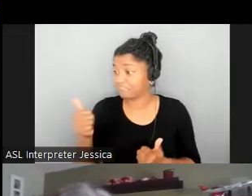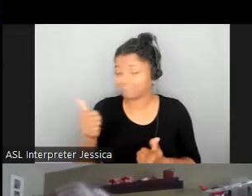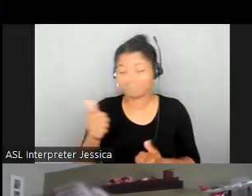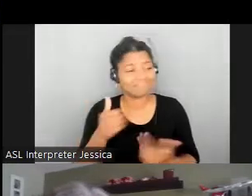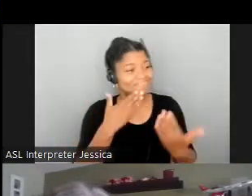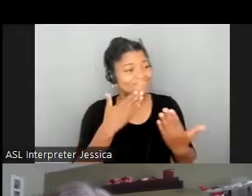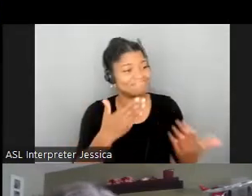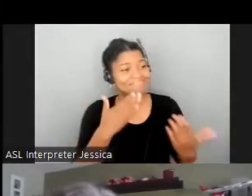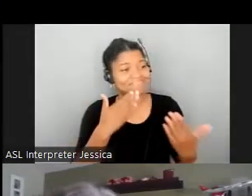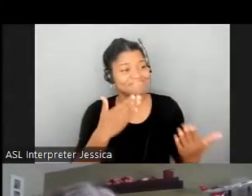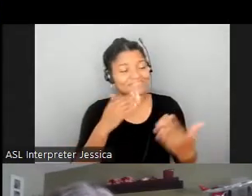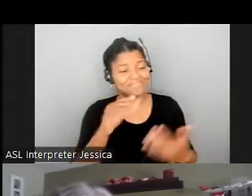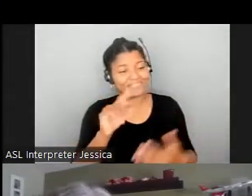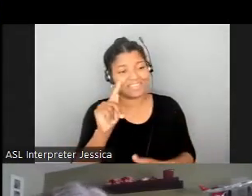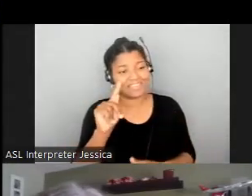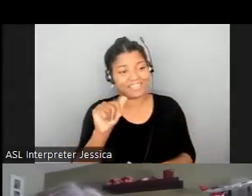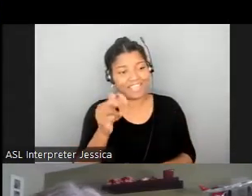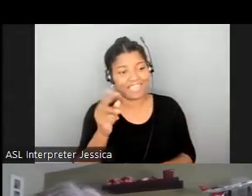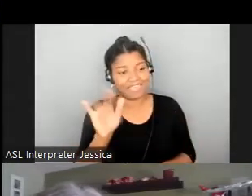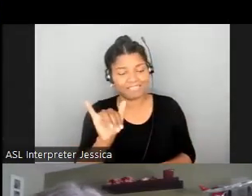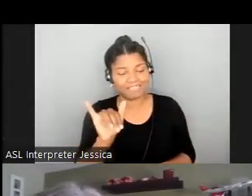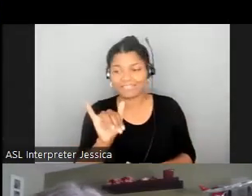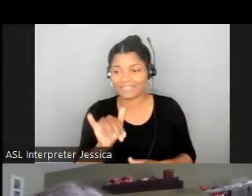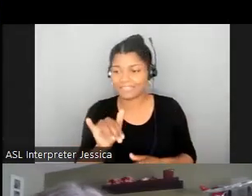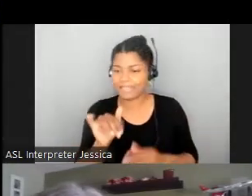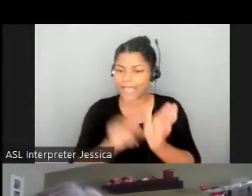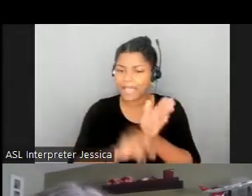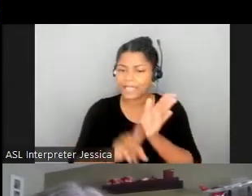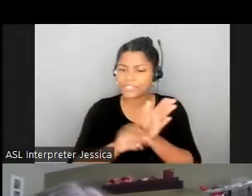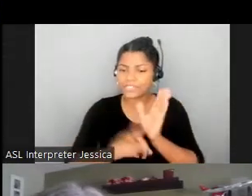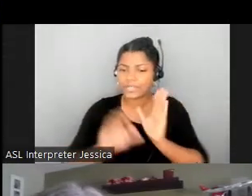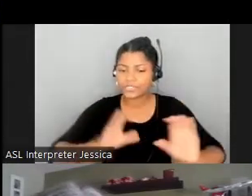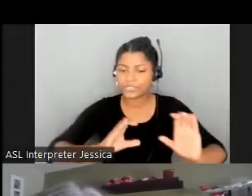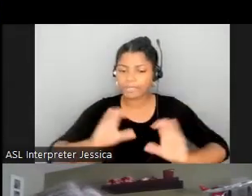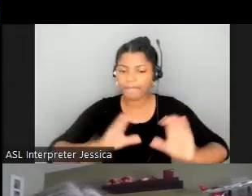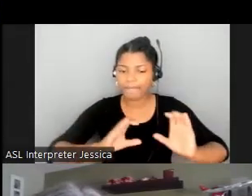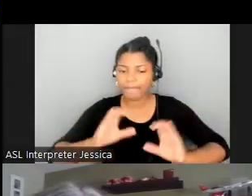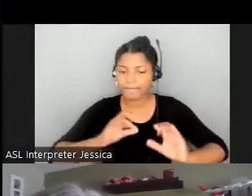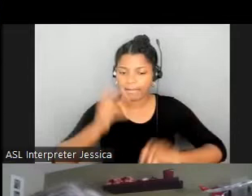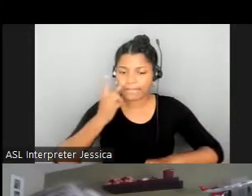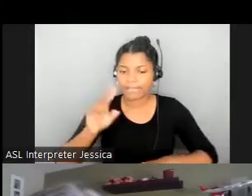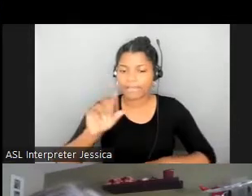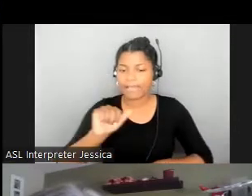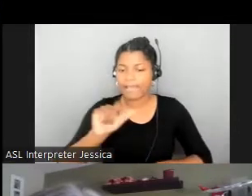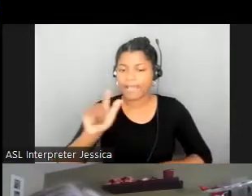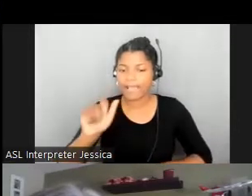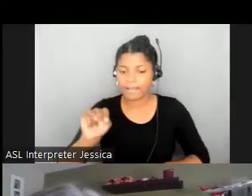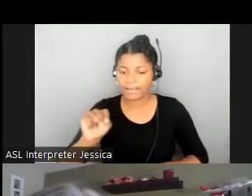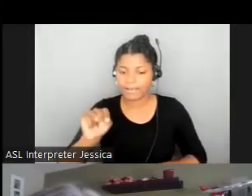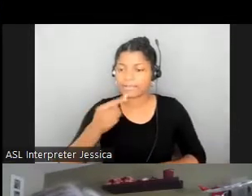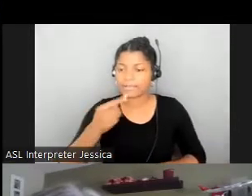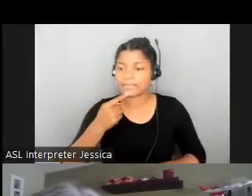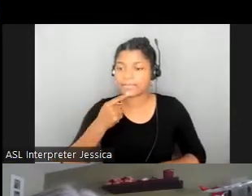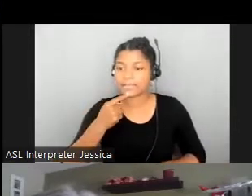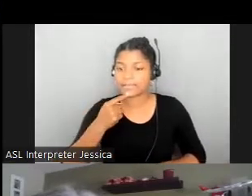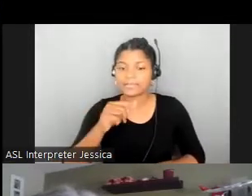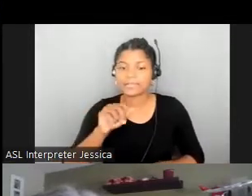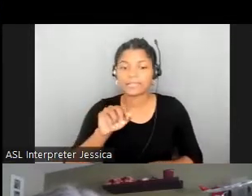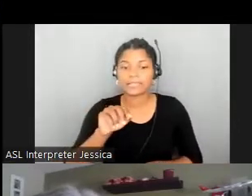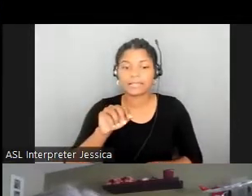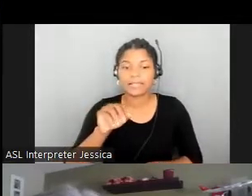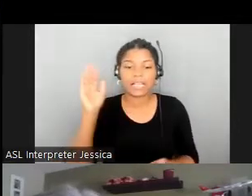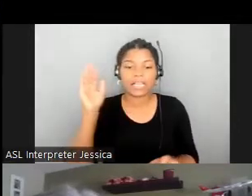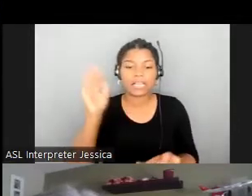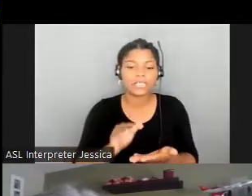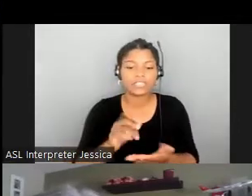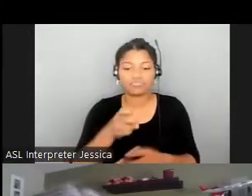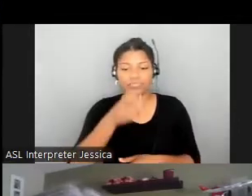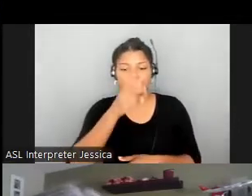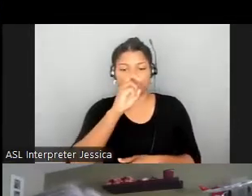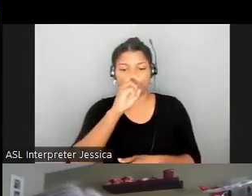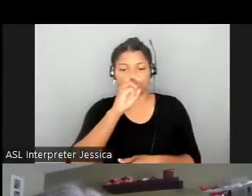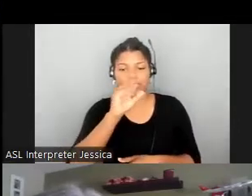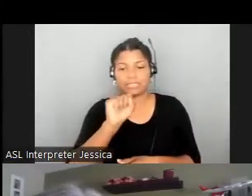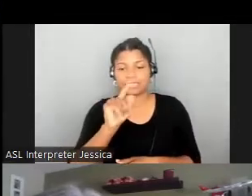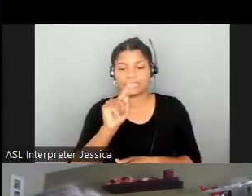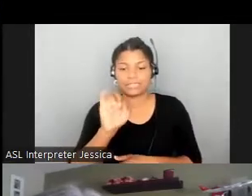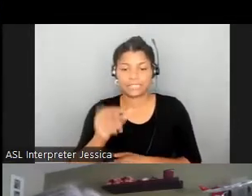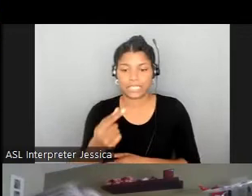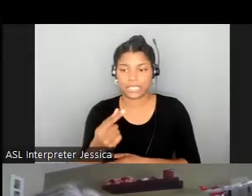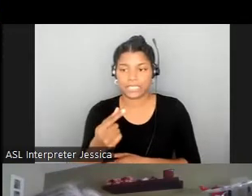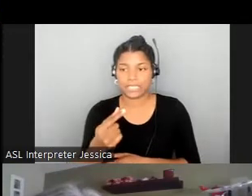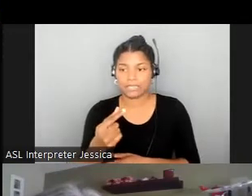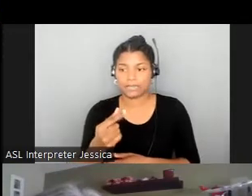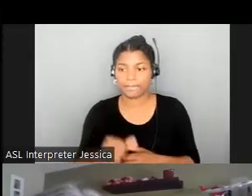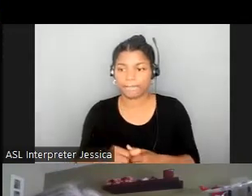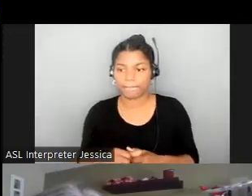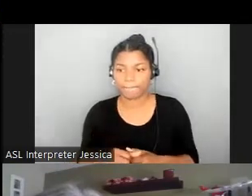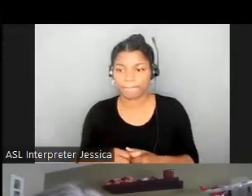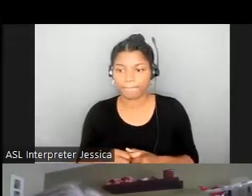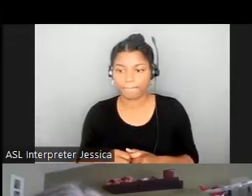I see something in the chat: Why are we using the term least restrictive setting.